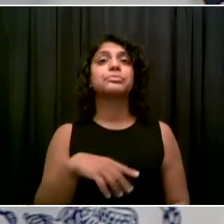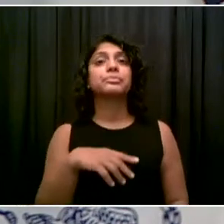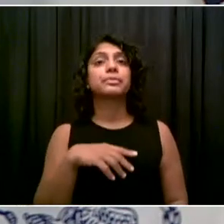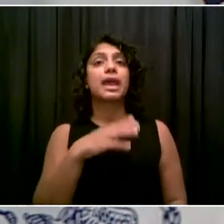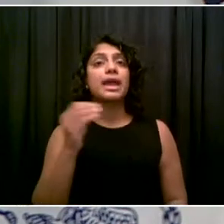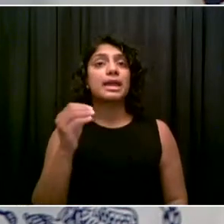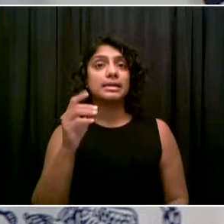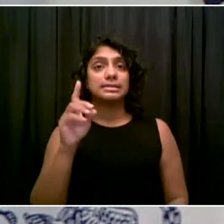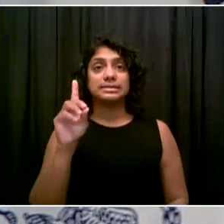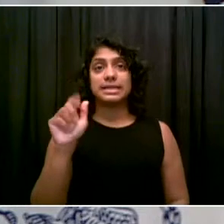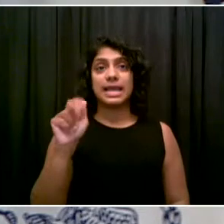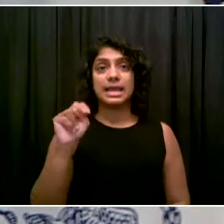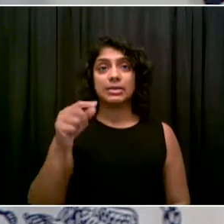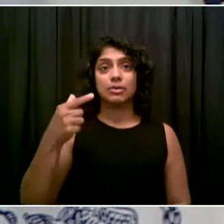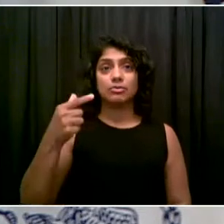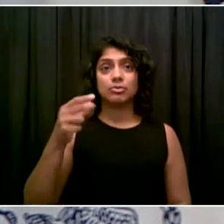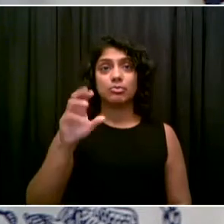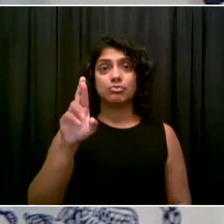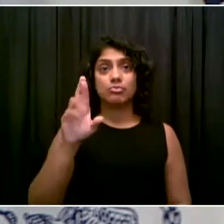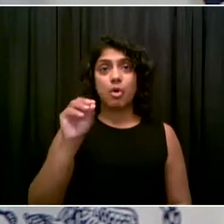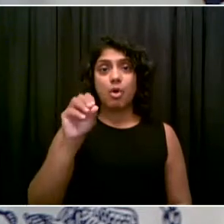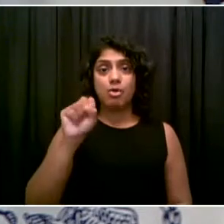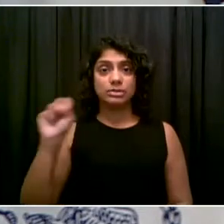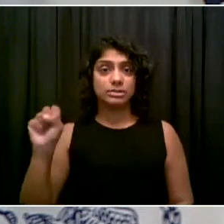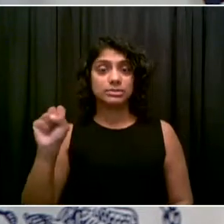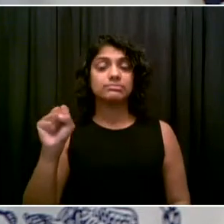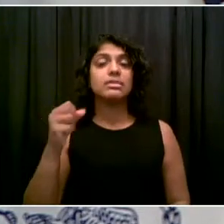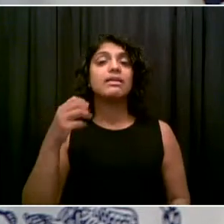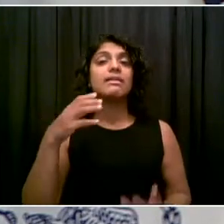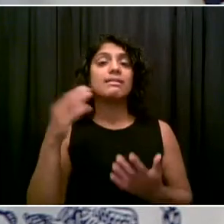, DAN ROGSS,